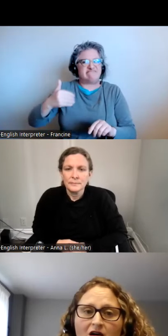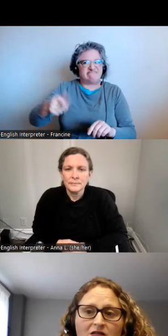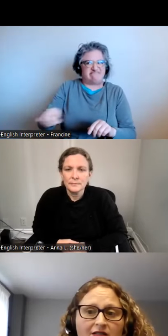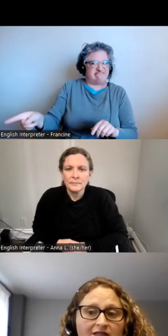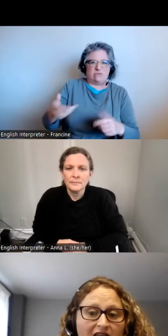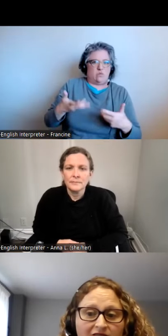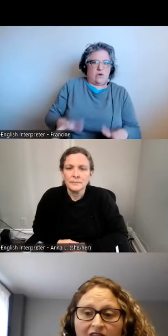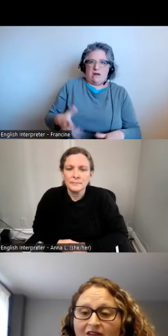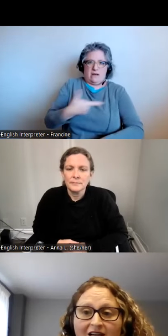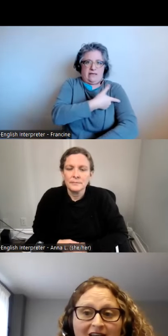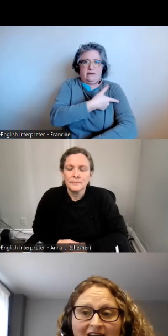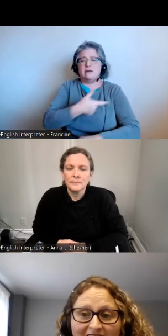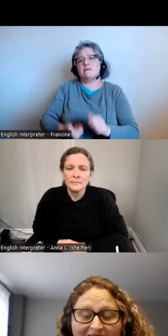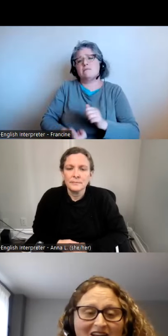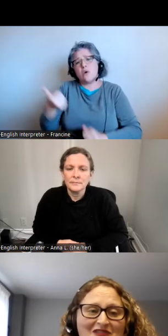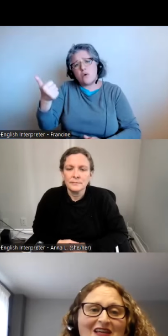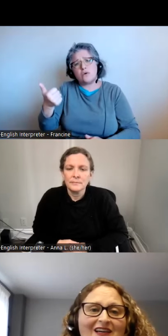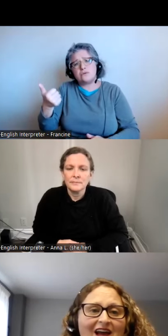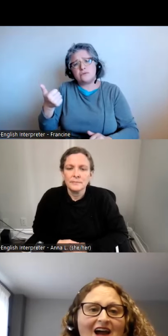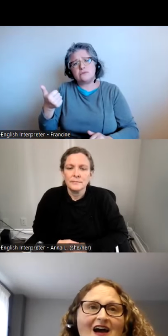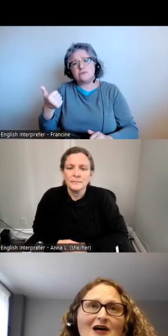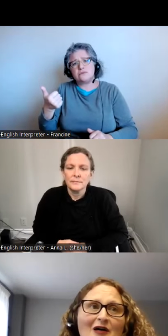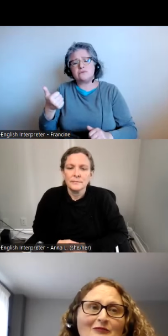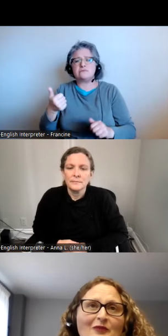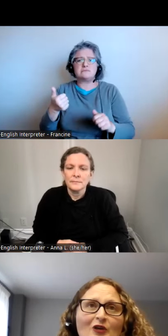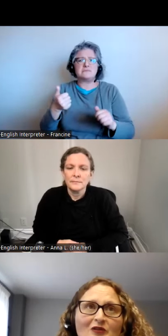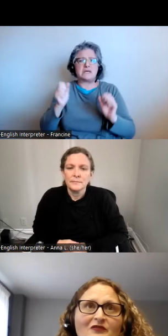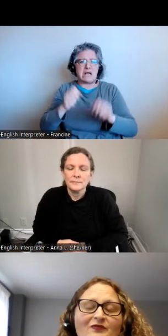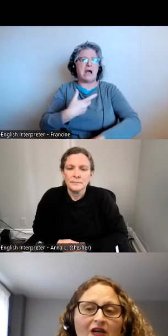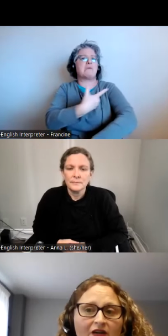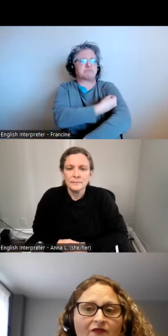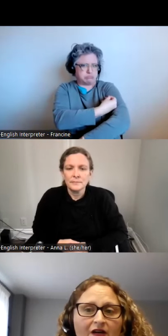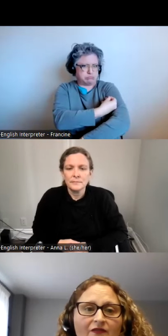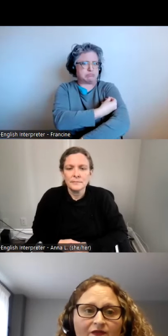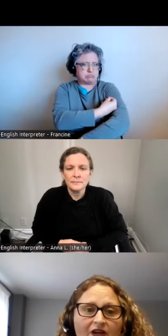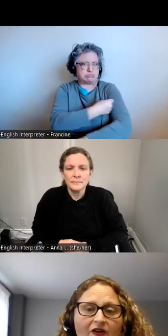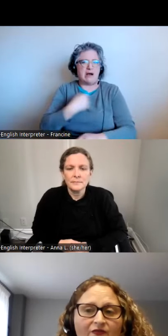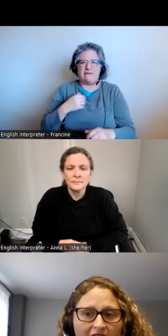vaccine kit for kids with needlephobia, because it became such a brief they want thing that we experienced.